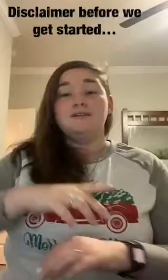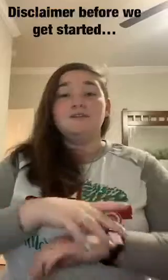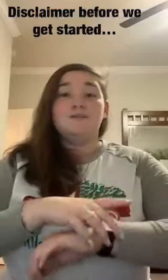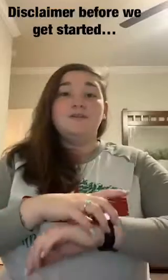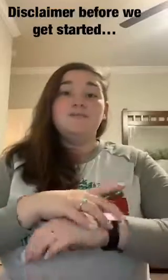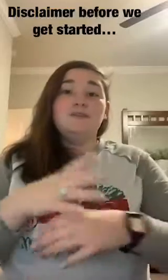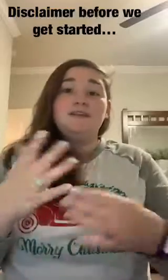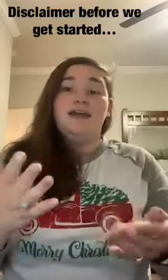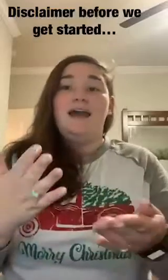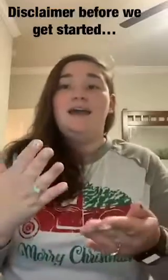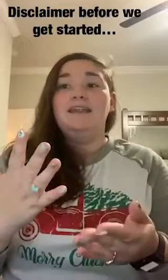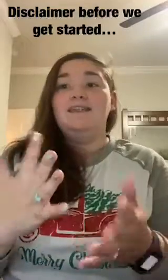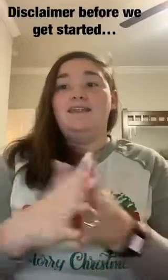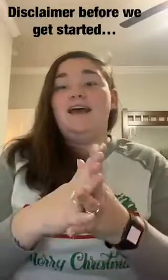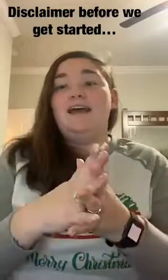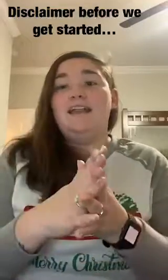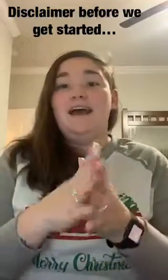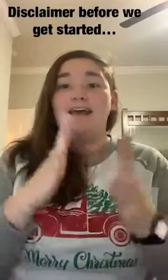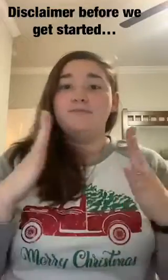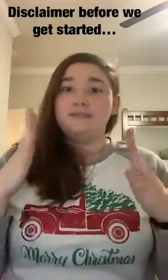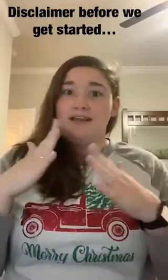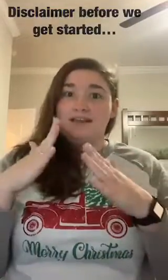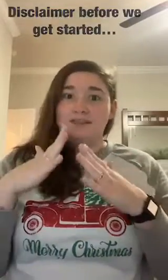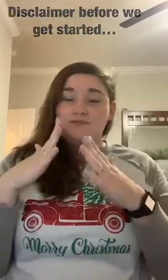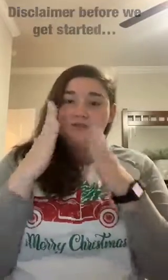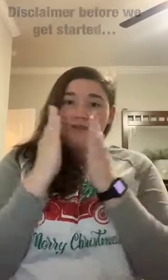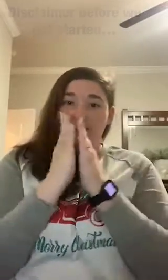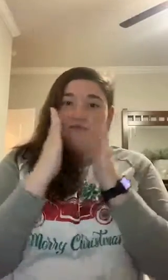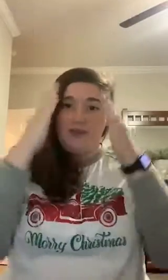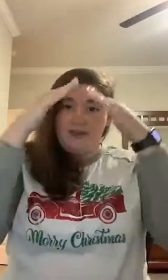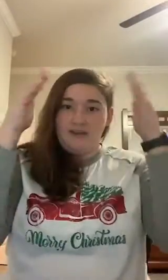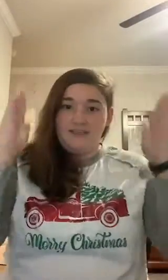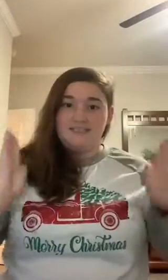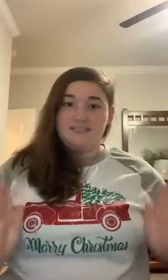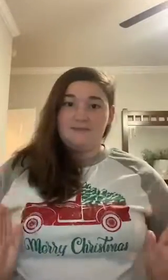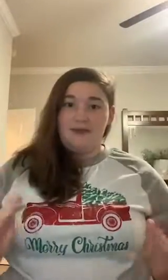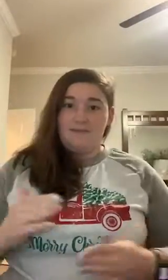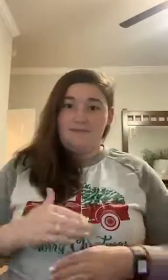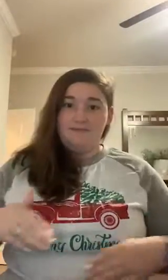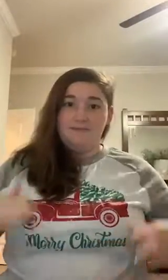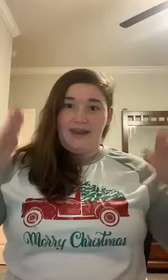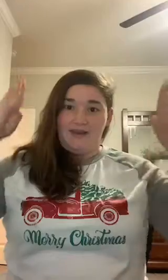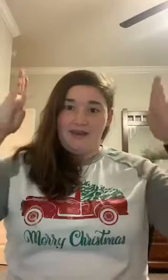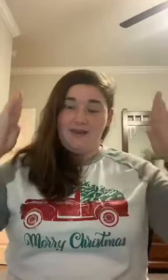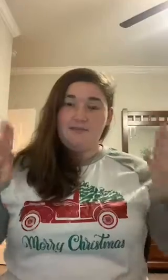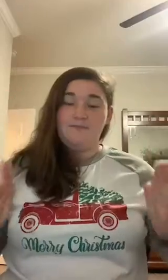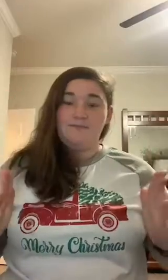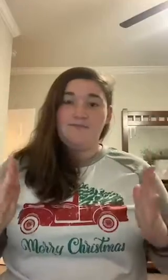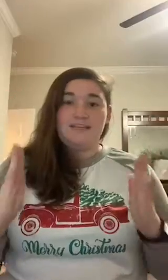so i just wanted to add that i'm signing this for the video very... because this is my area i'm